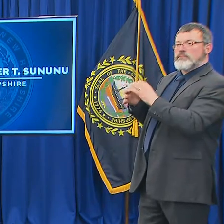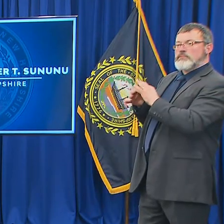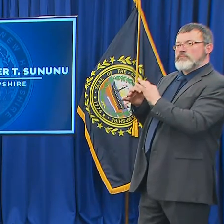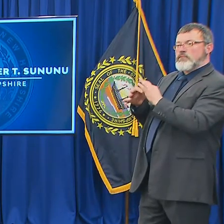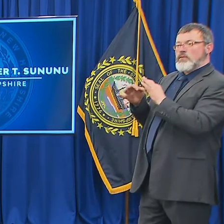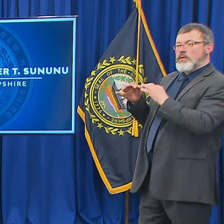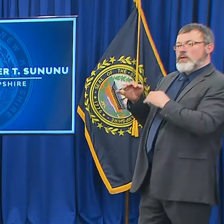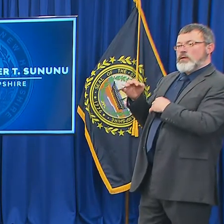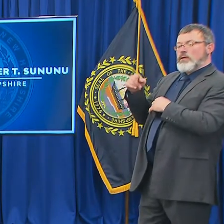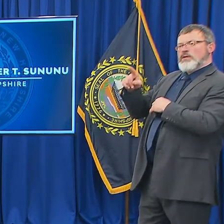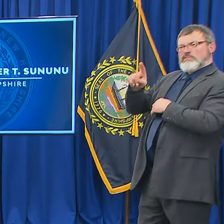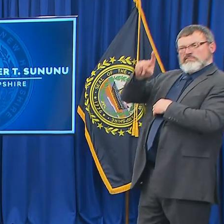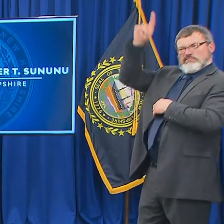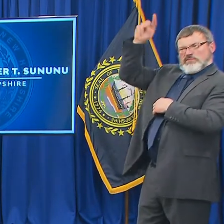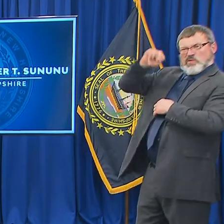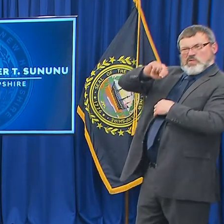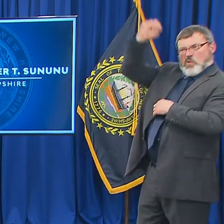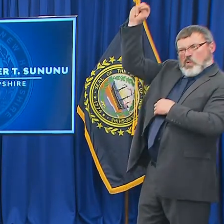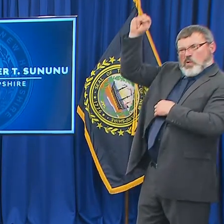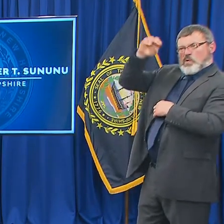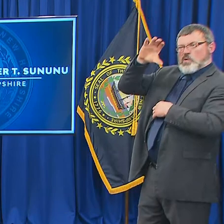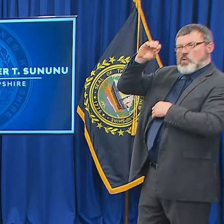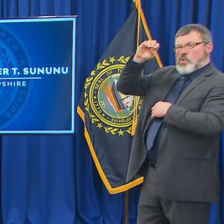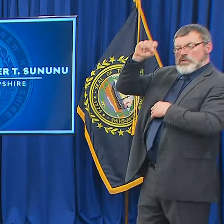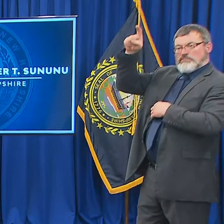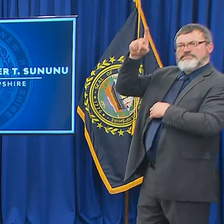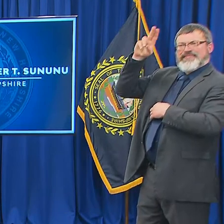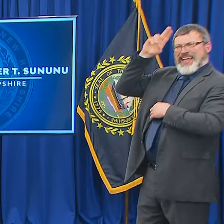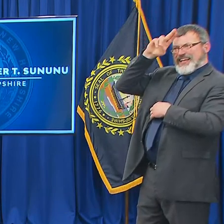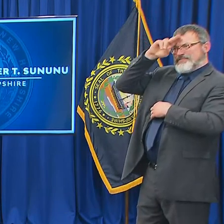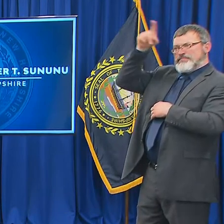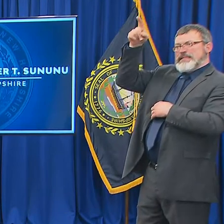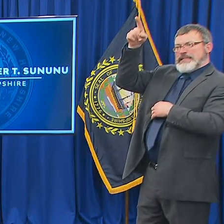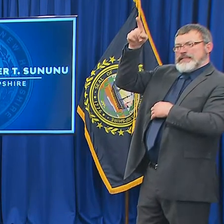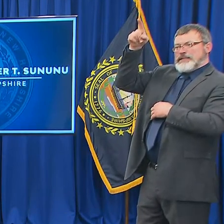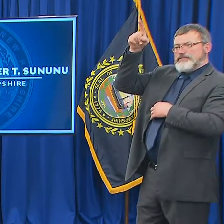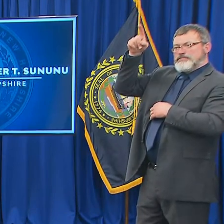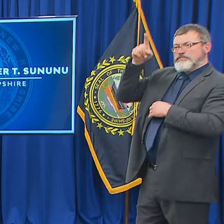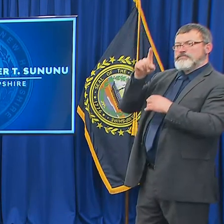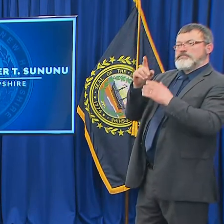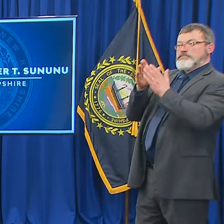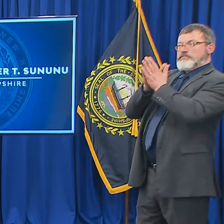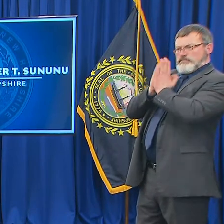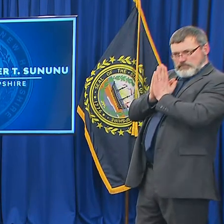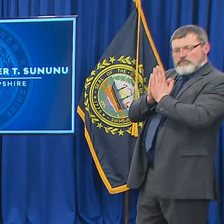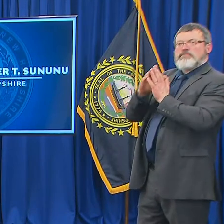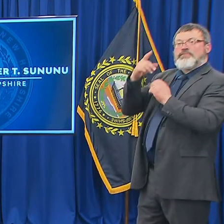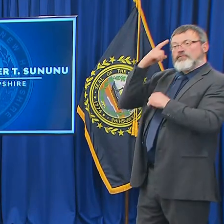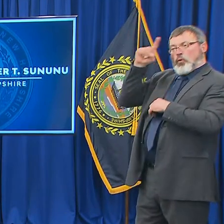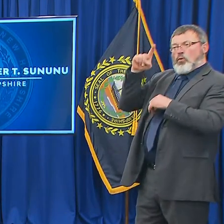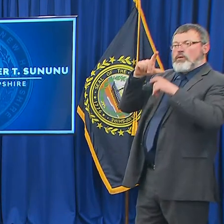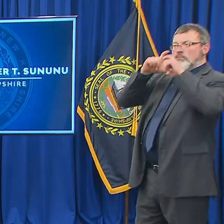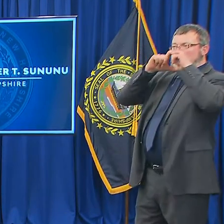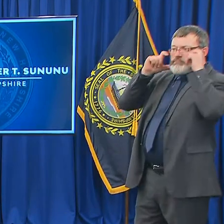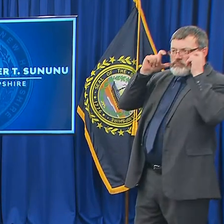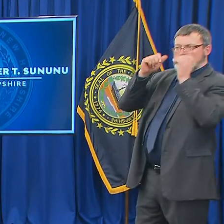We haven't been able to find staff to send up their PPE and testing is not a problem. We're doing both of those but unfortunately, we